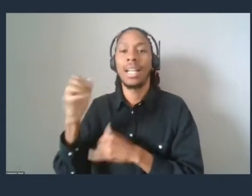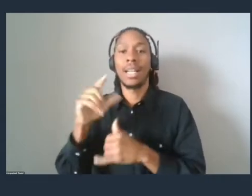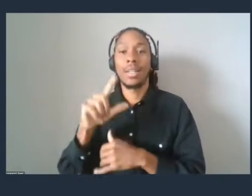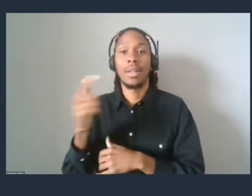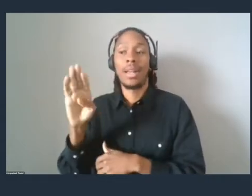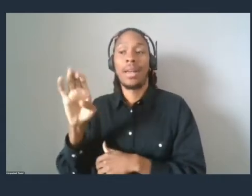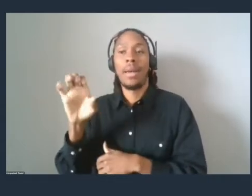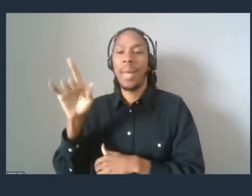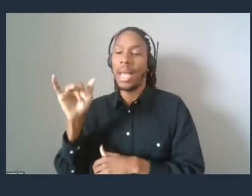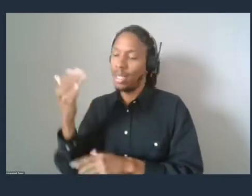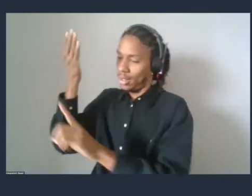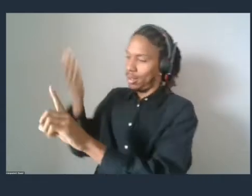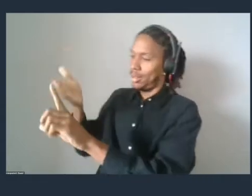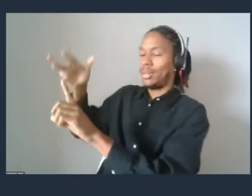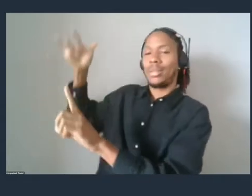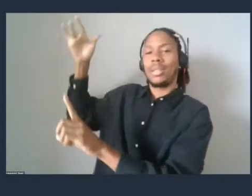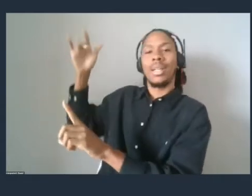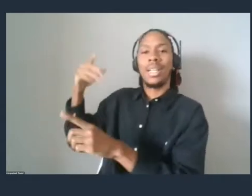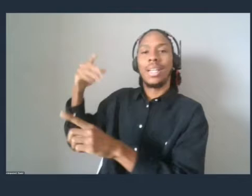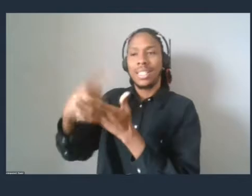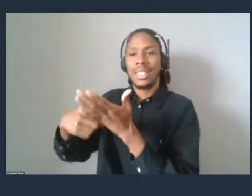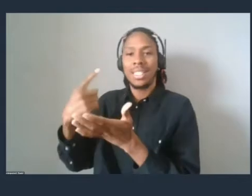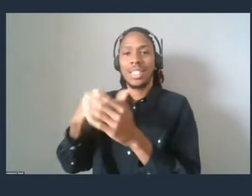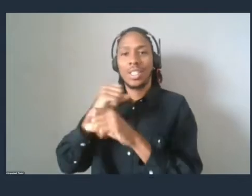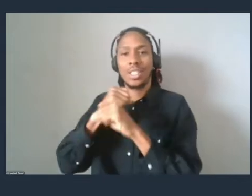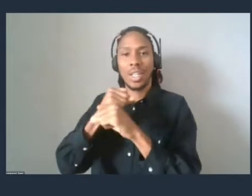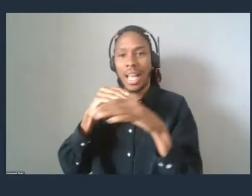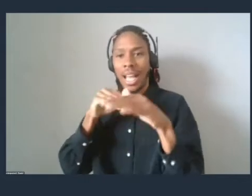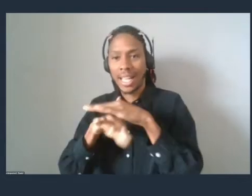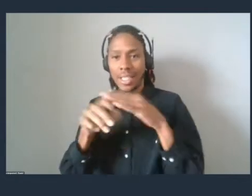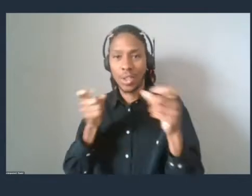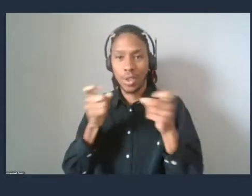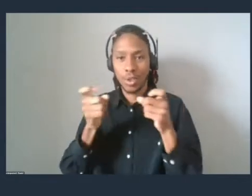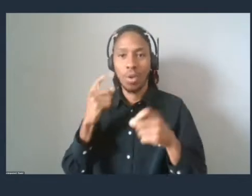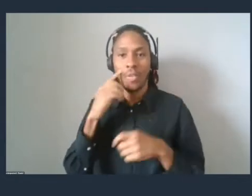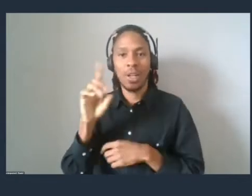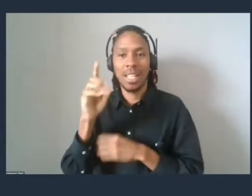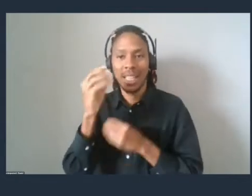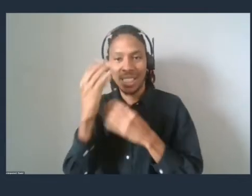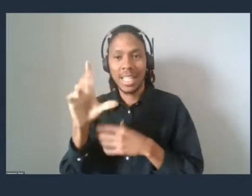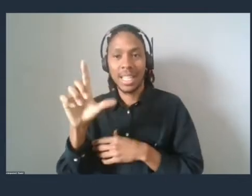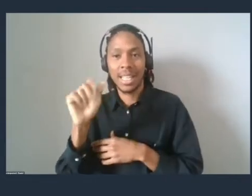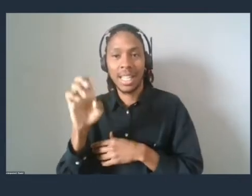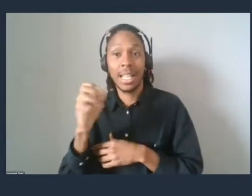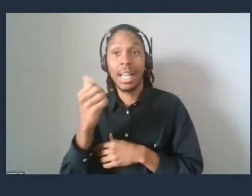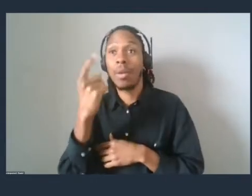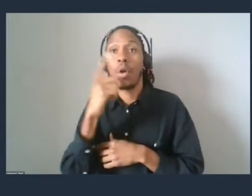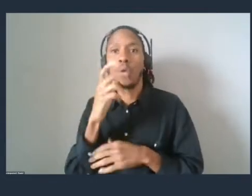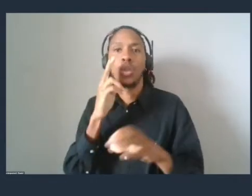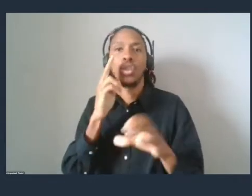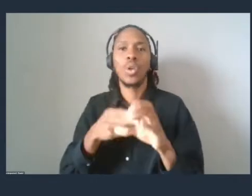to discuss the security that contracts as control for those data lakes, but first Becky, for anybody who joined the stream since first thing morning,